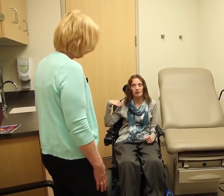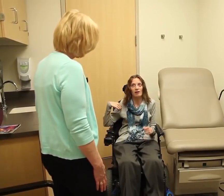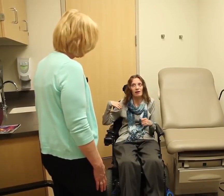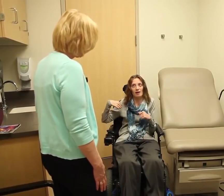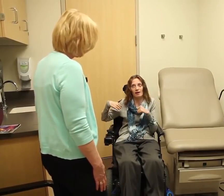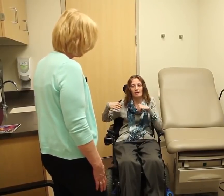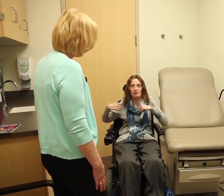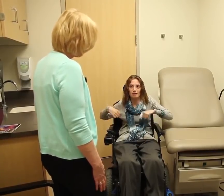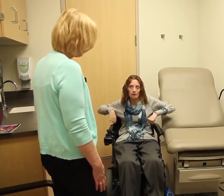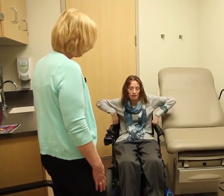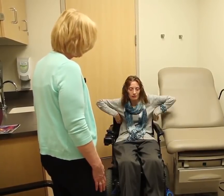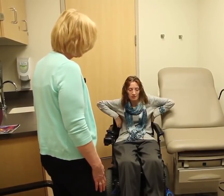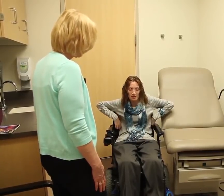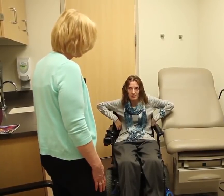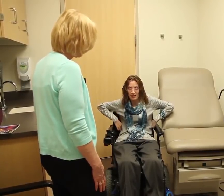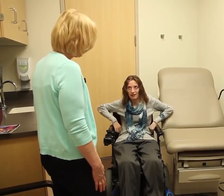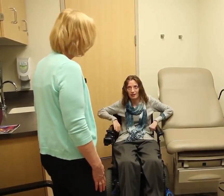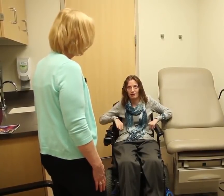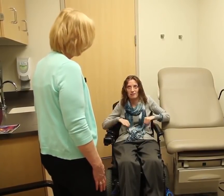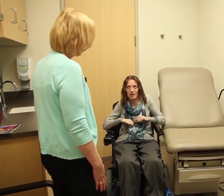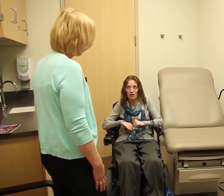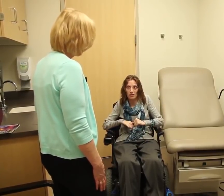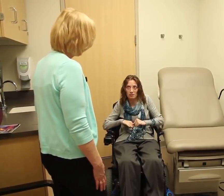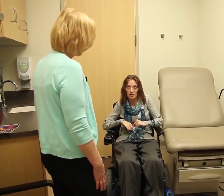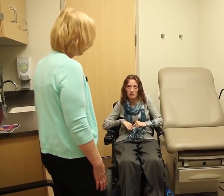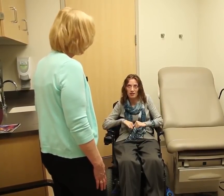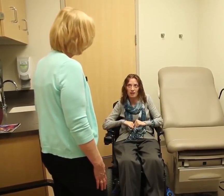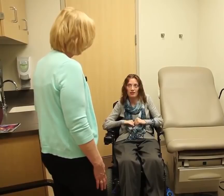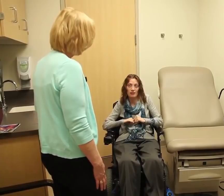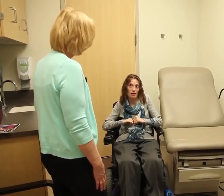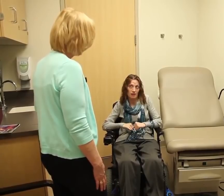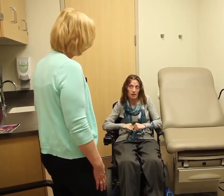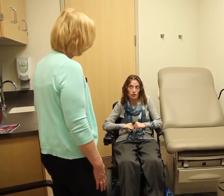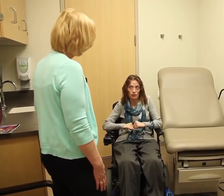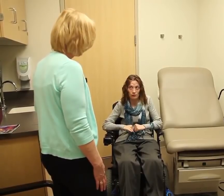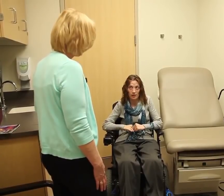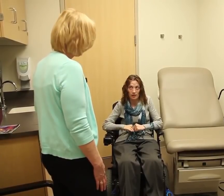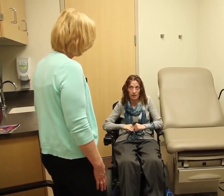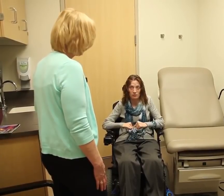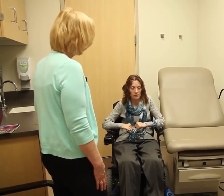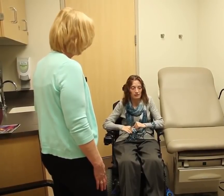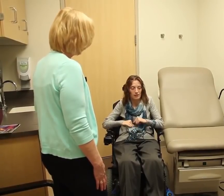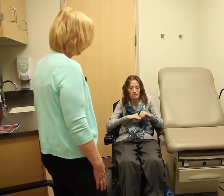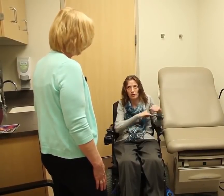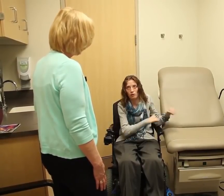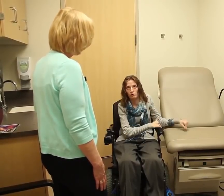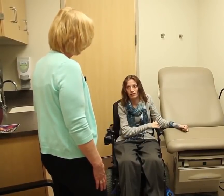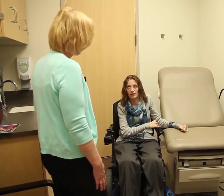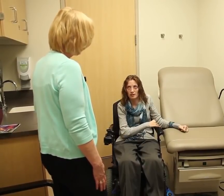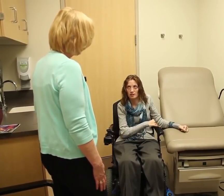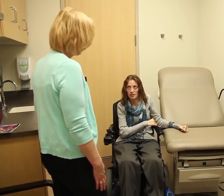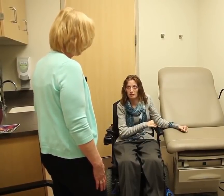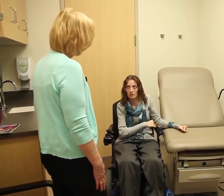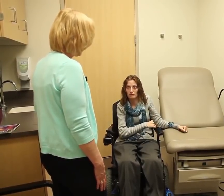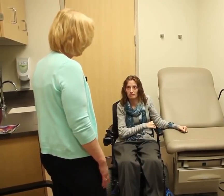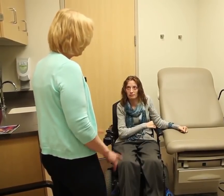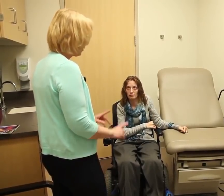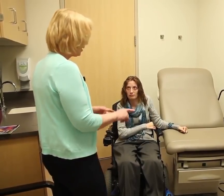and around my back and grab my arms and then I'll count to three and we'll lift up and over onto the table.